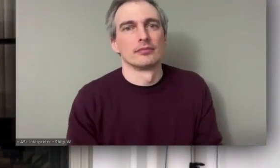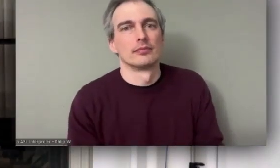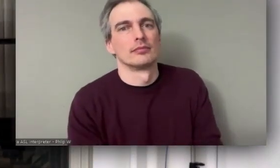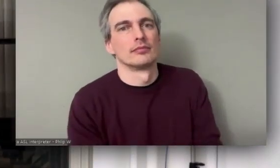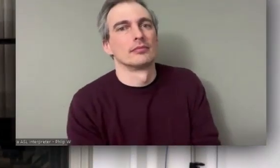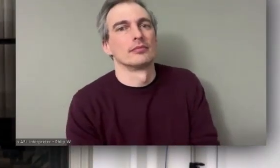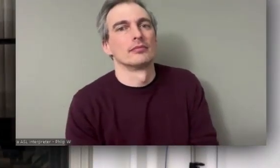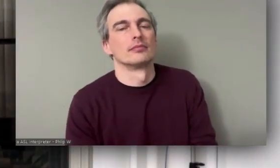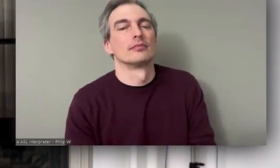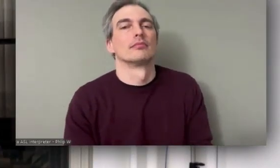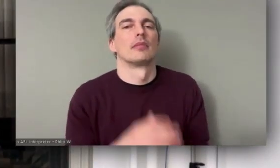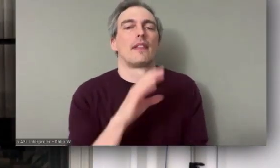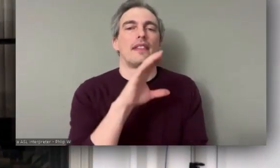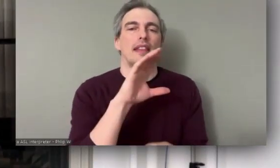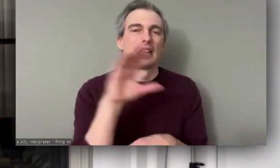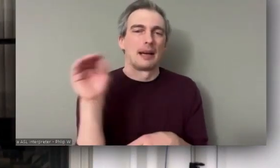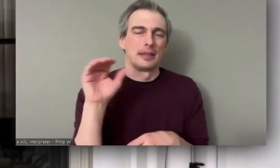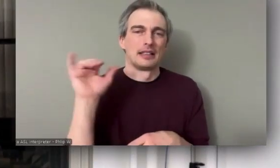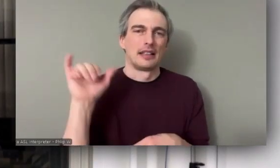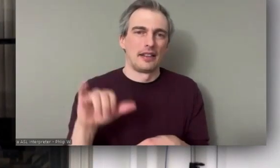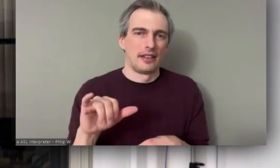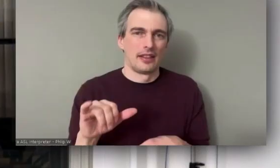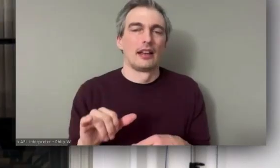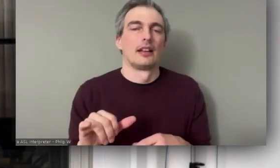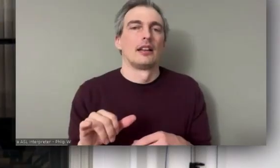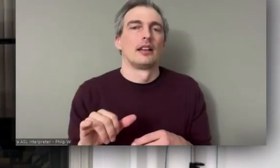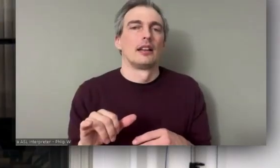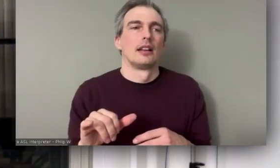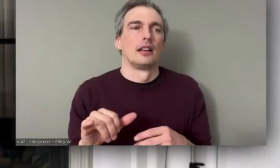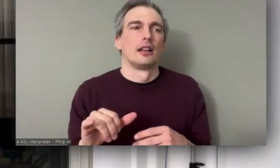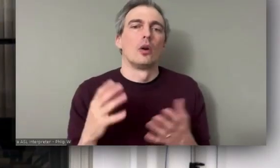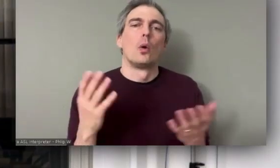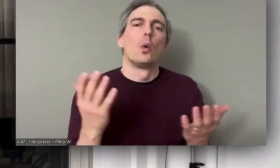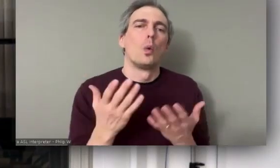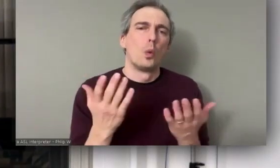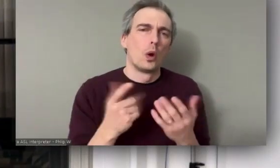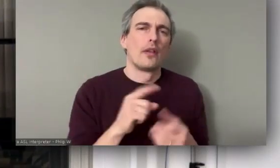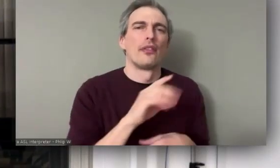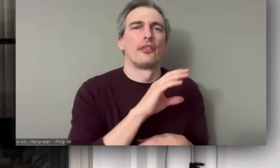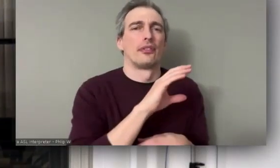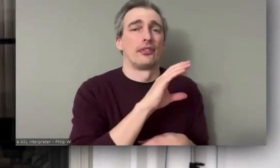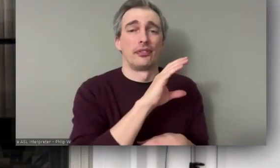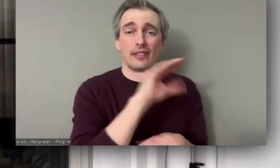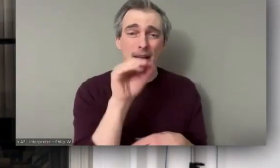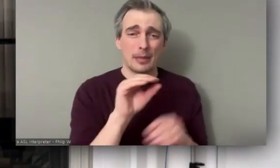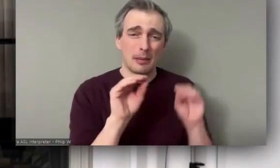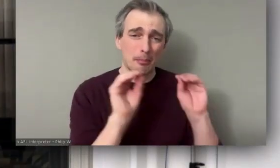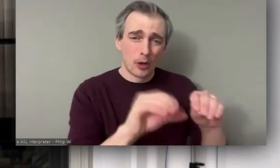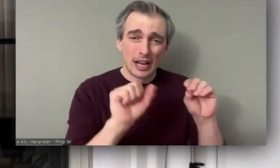development kit for developers -- developers cut and paste that a lot. They start from that as their template.